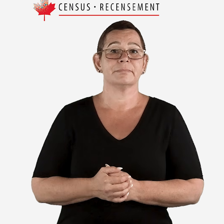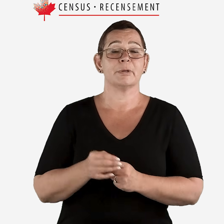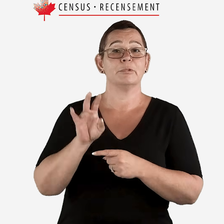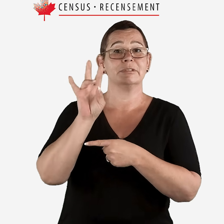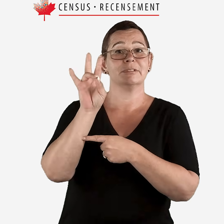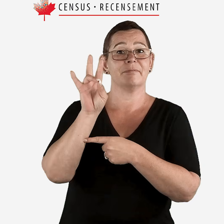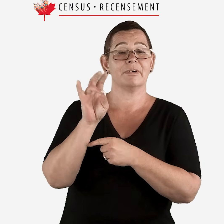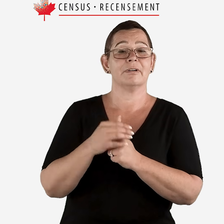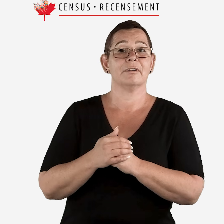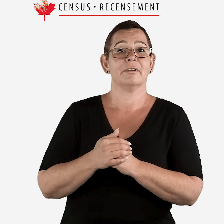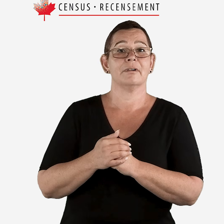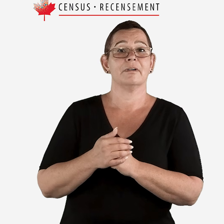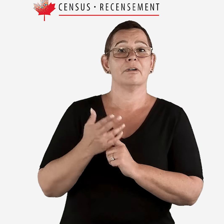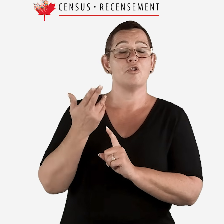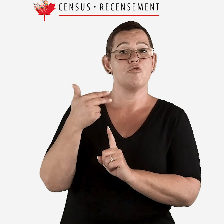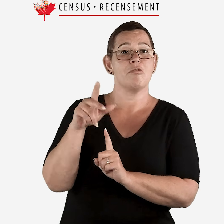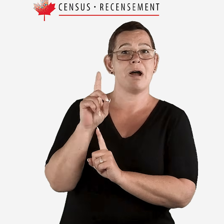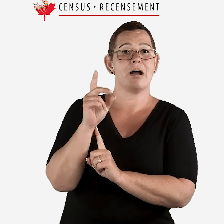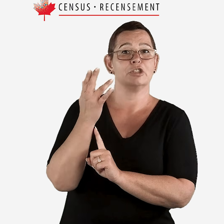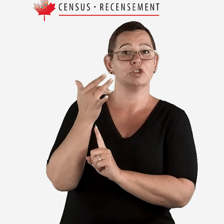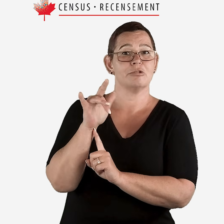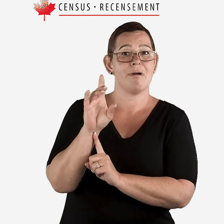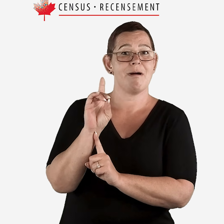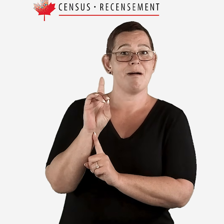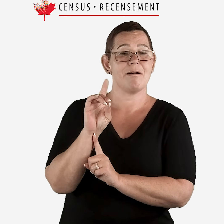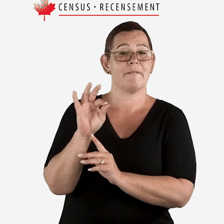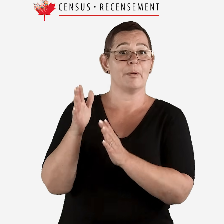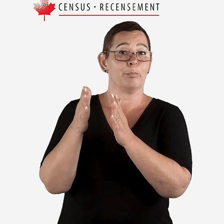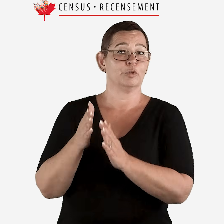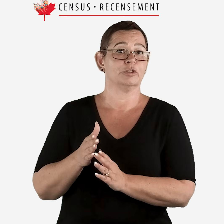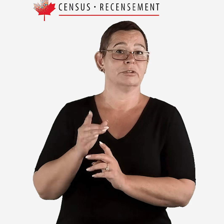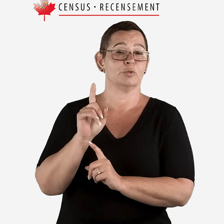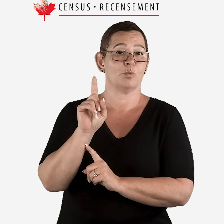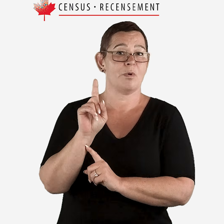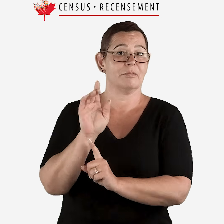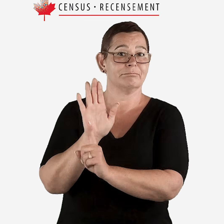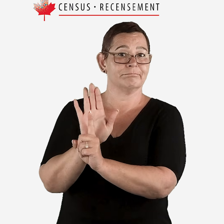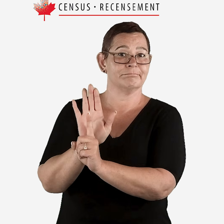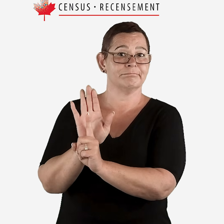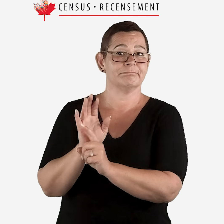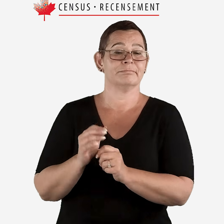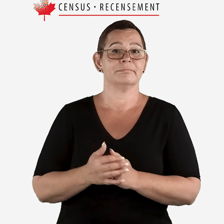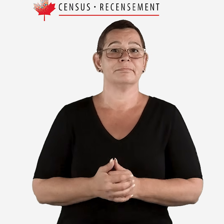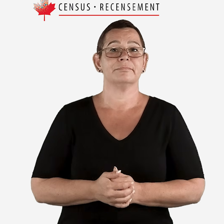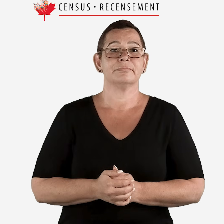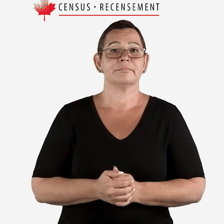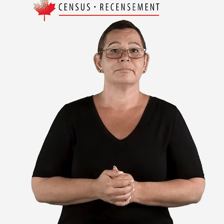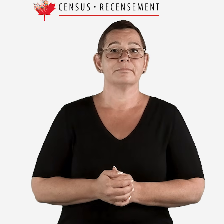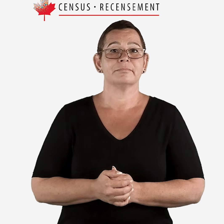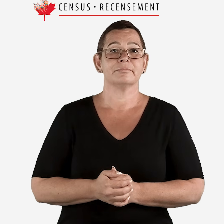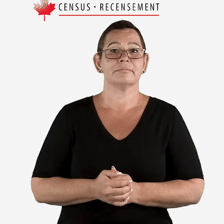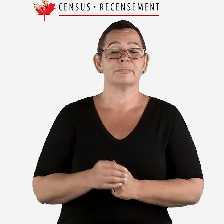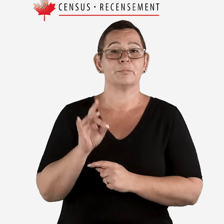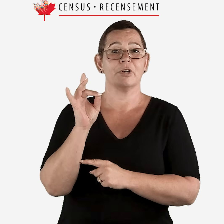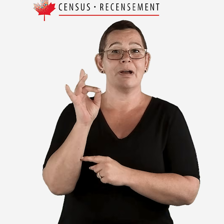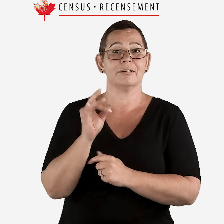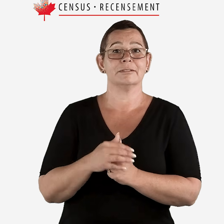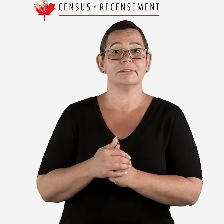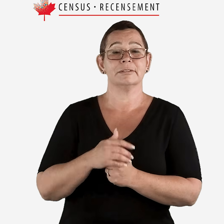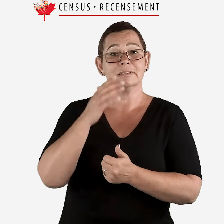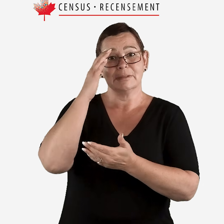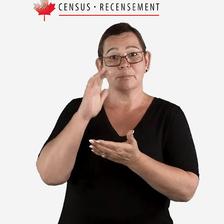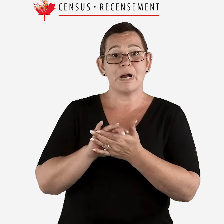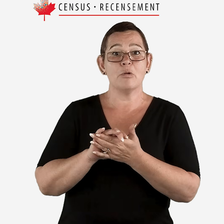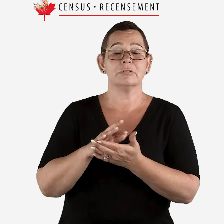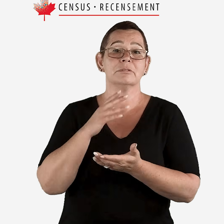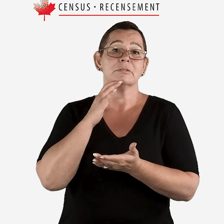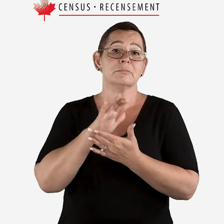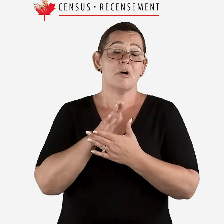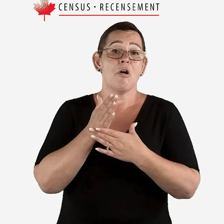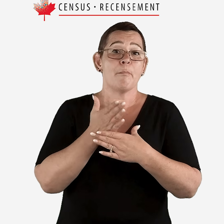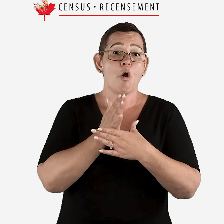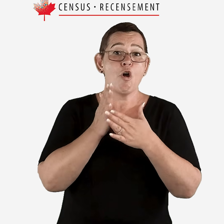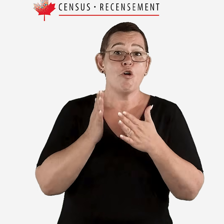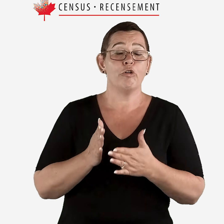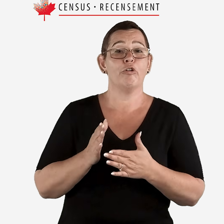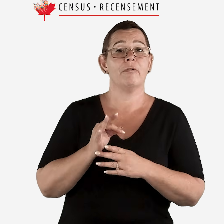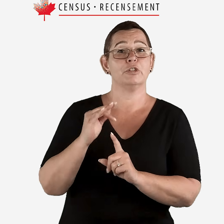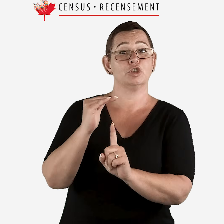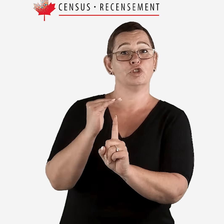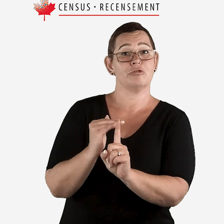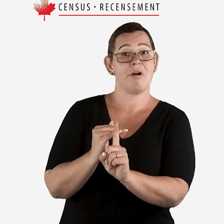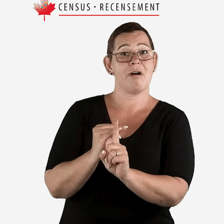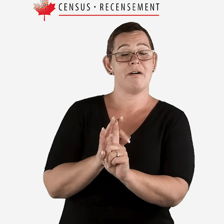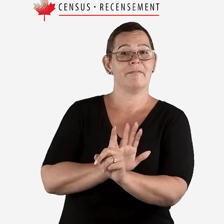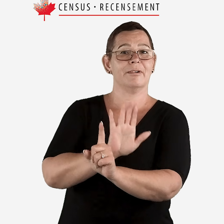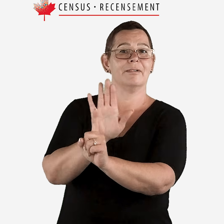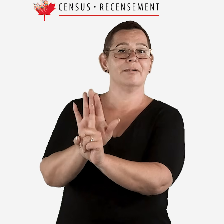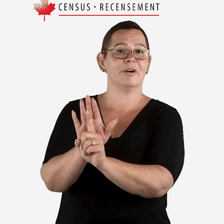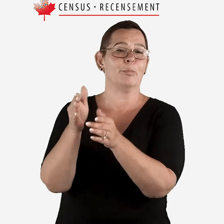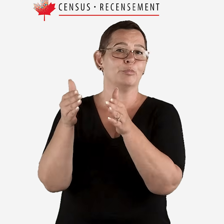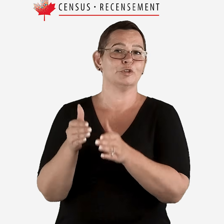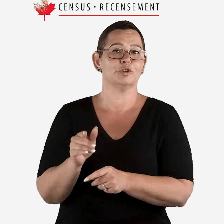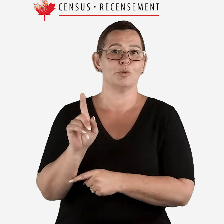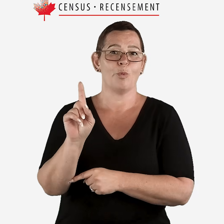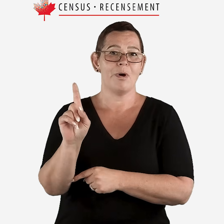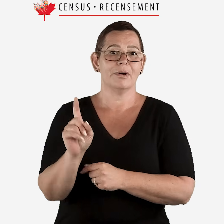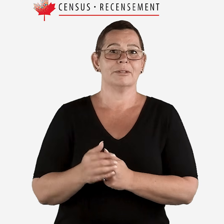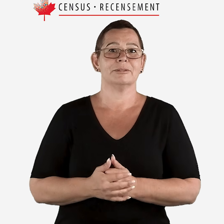Response option 7: Grandchild of Person 1 Response option 8: Spouse or partner of child of Person 1